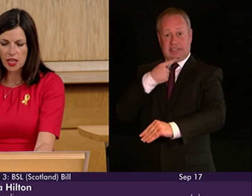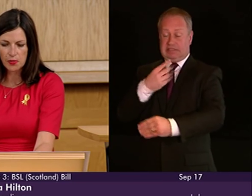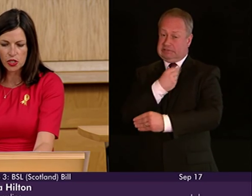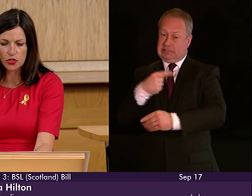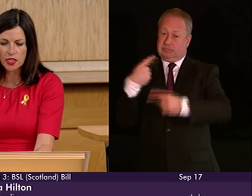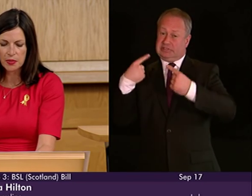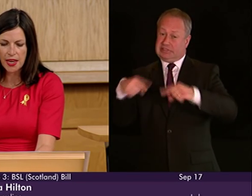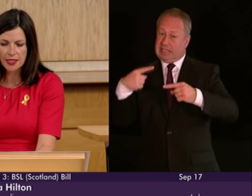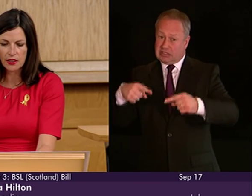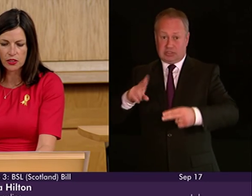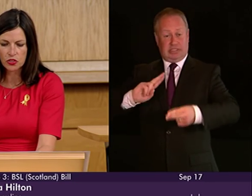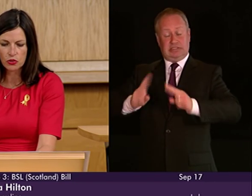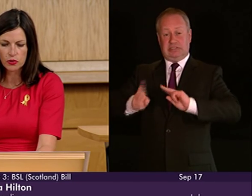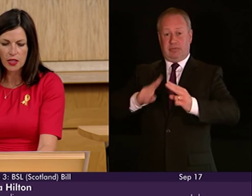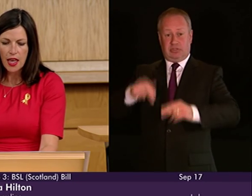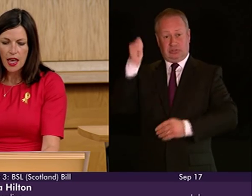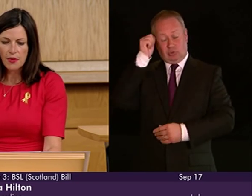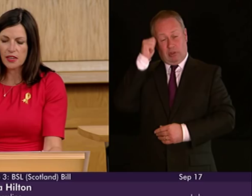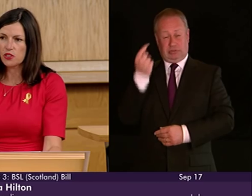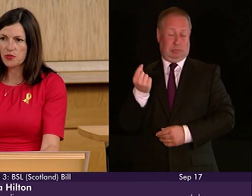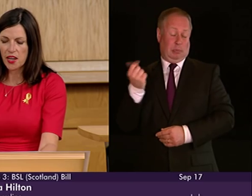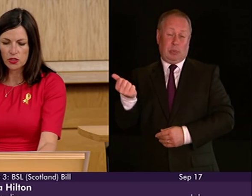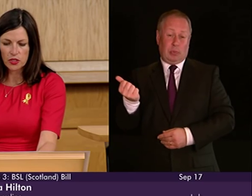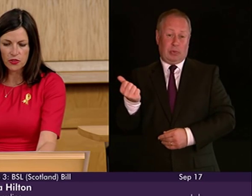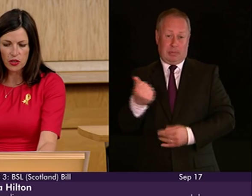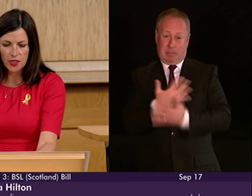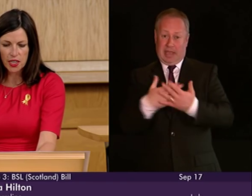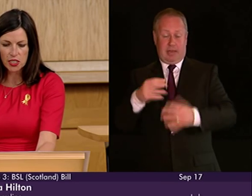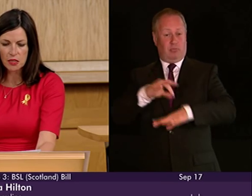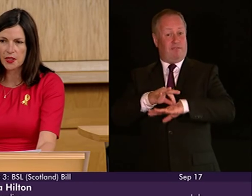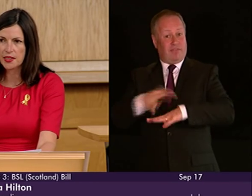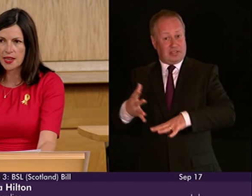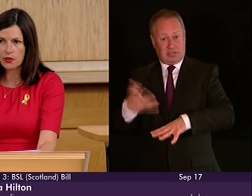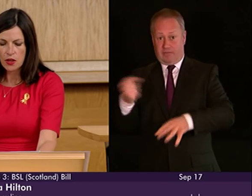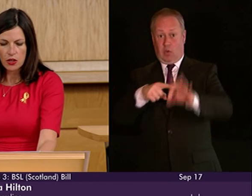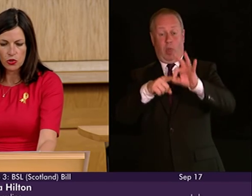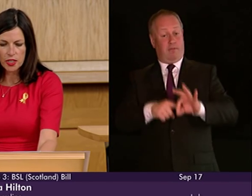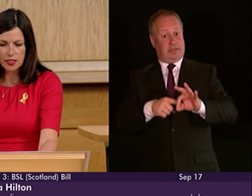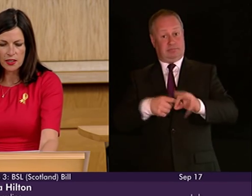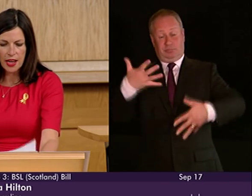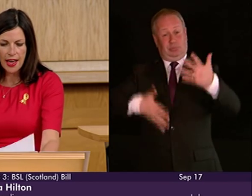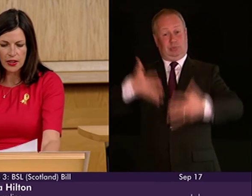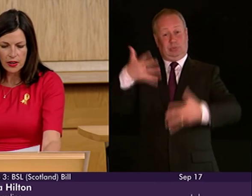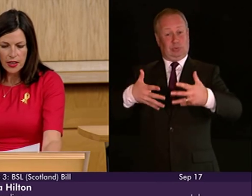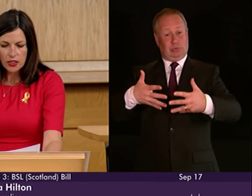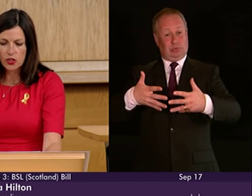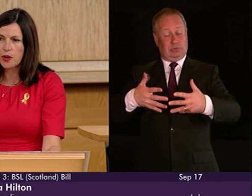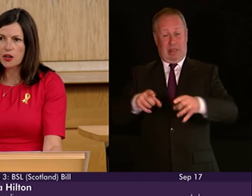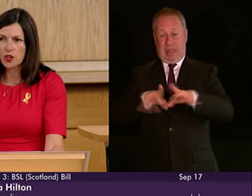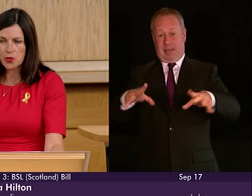and interpreters using BSL in schools. Many of those professionals hold BSL qualifications at only higher level. I therefore welcome